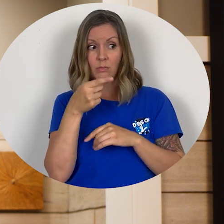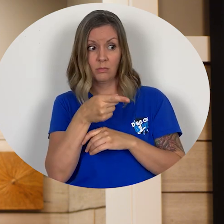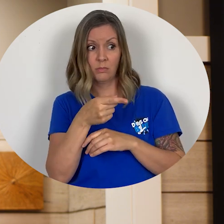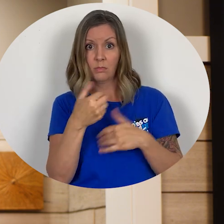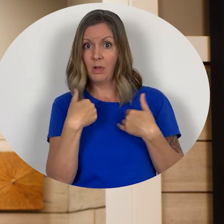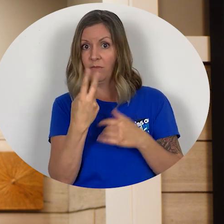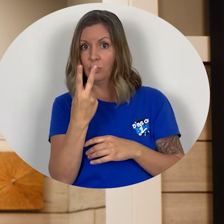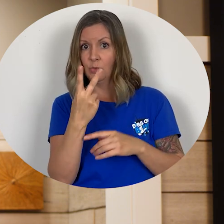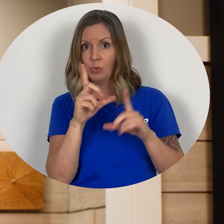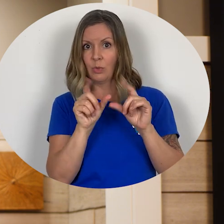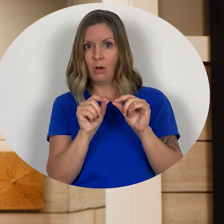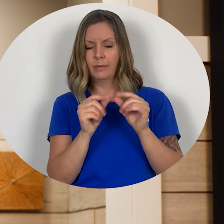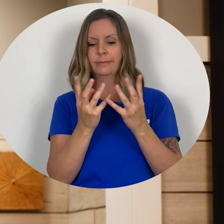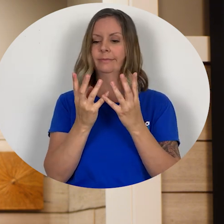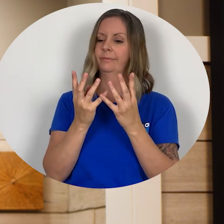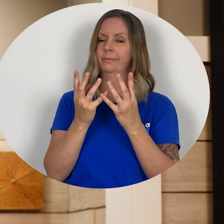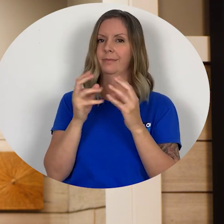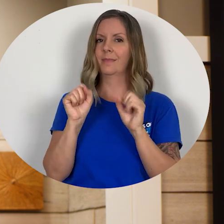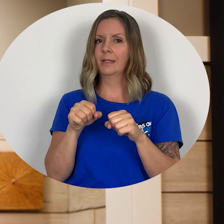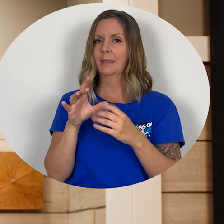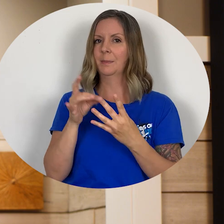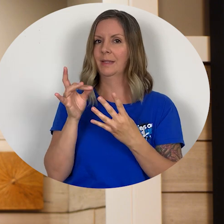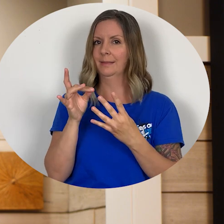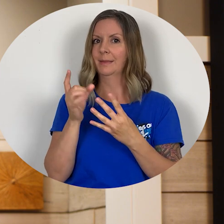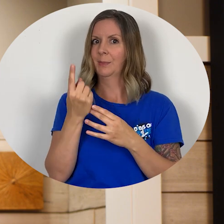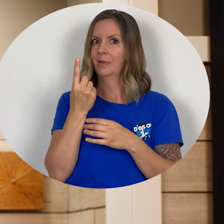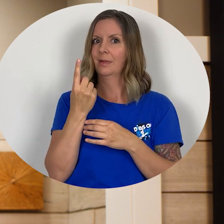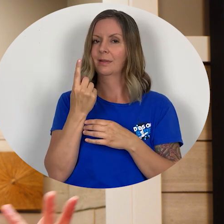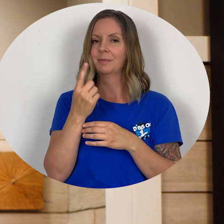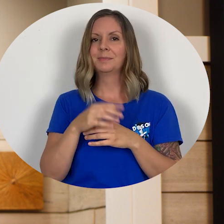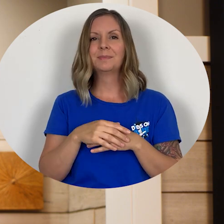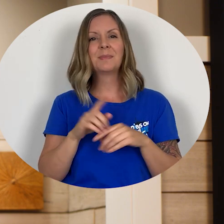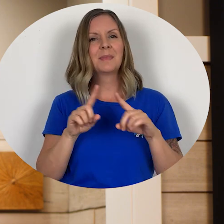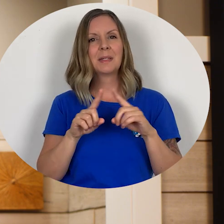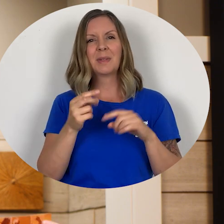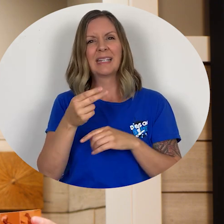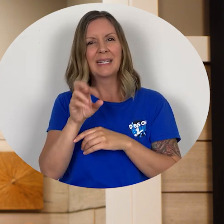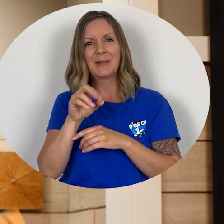Thanos will have a choice between 2 cards because they’re holding 2, while the Hero